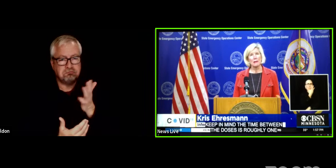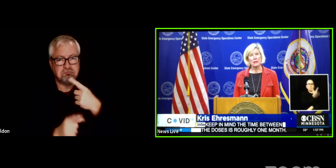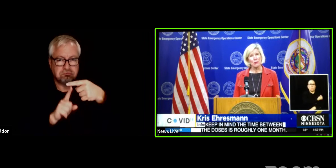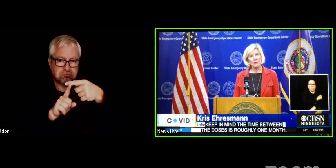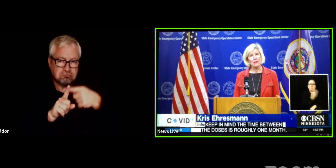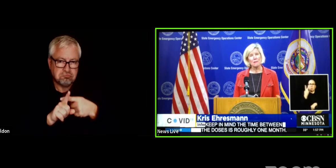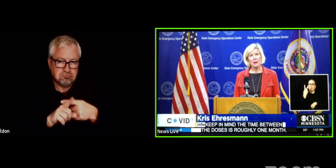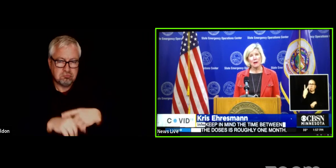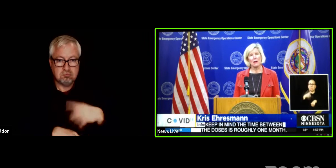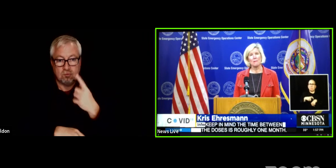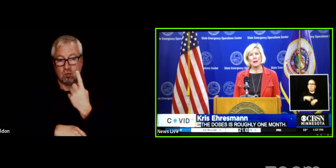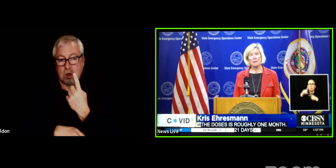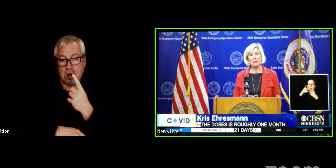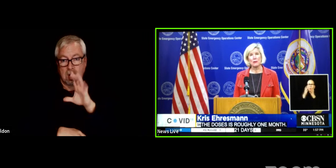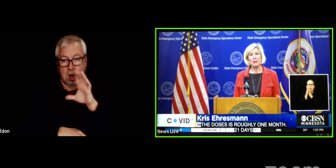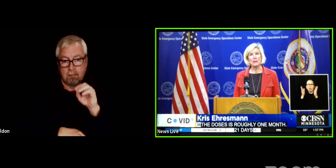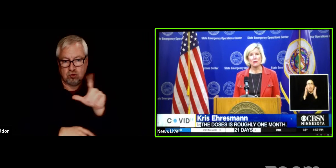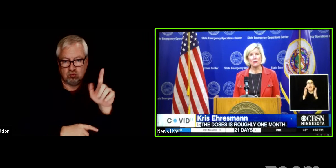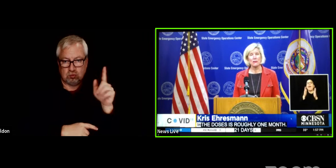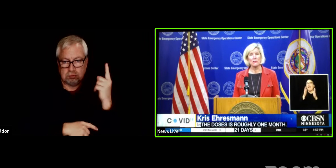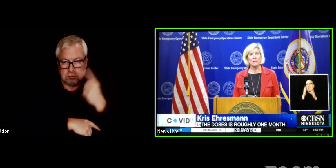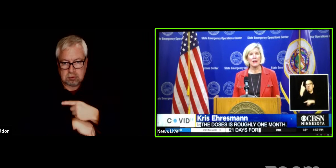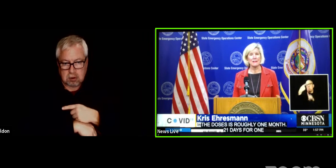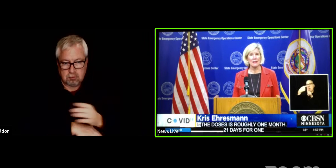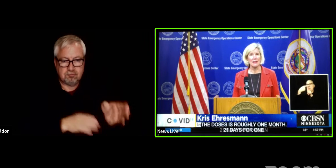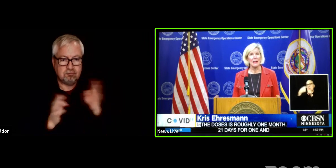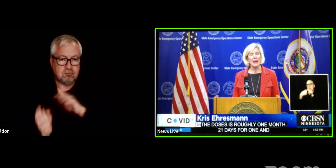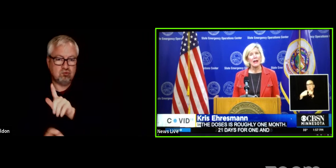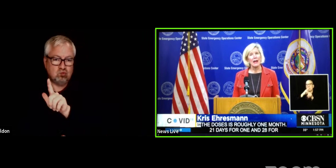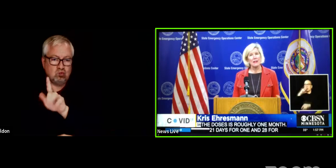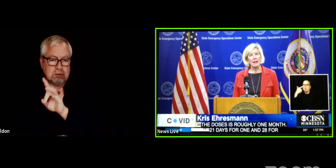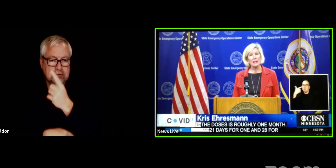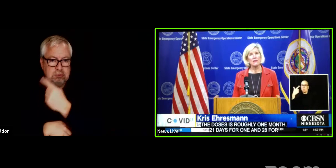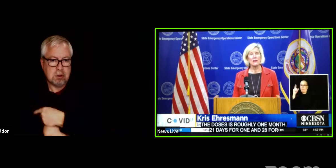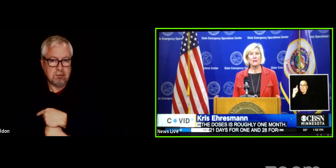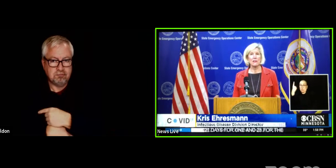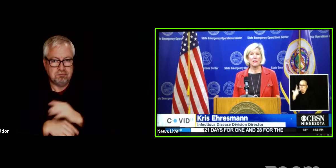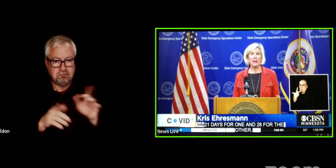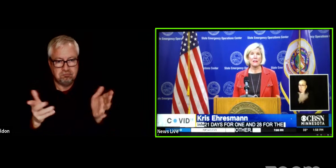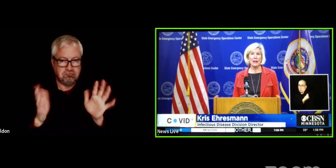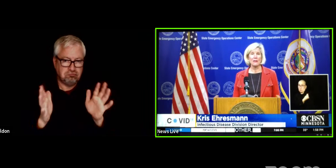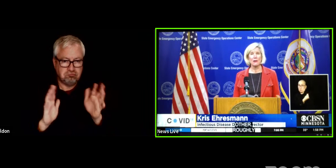BUT IT'S ROUGHLY A MONTH BETWEEN THE TWO DOSES OF VACCINE, AND THEN IF YOU CONSIDER THAT IT TAKES OUR